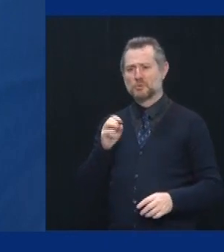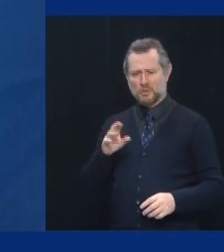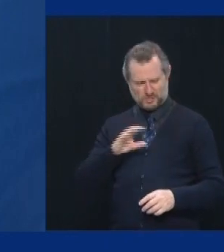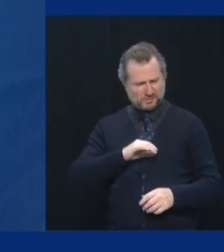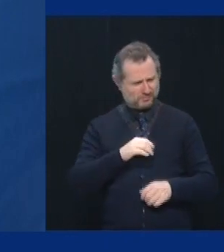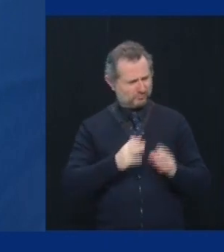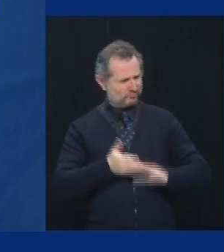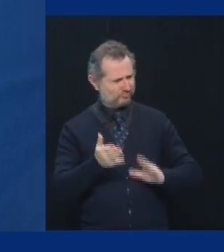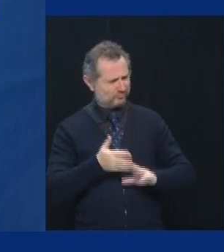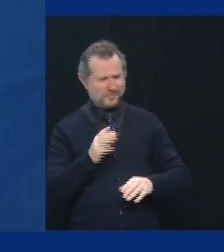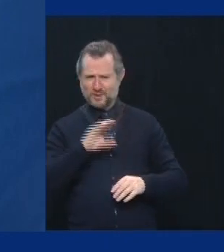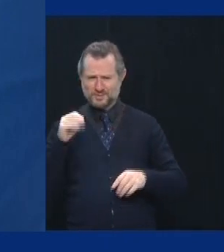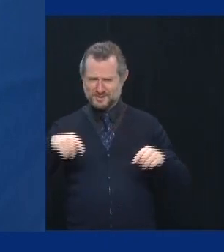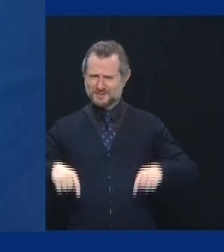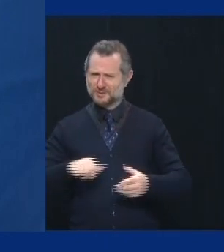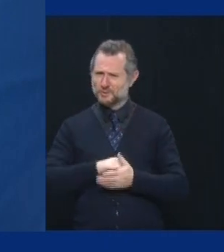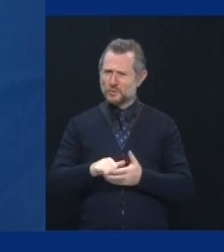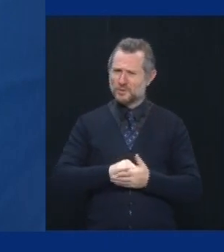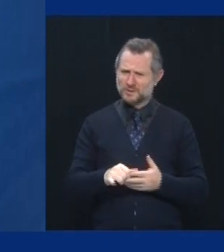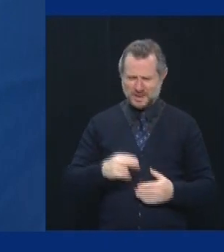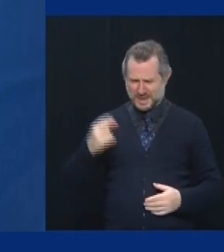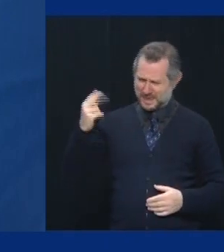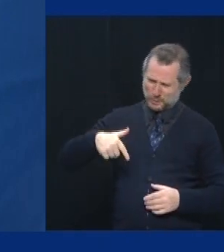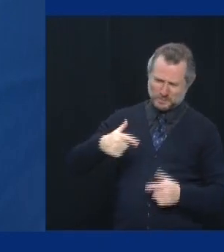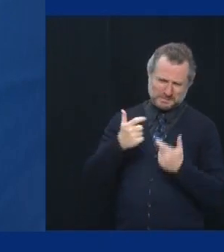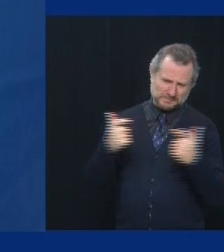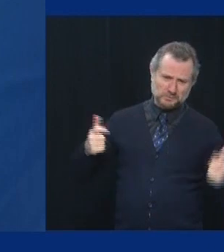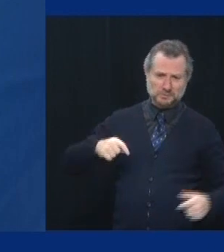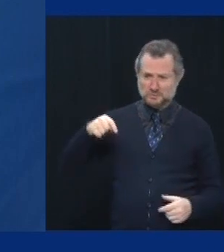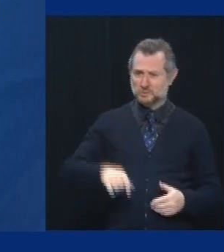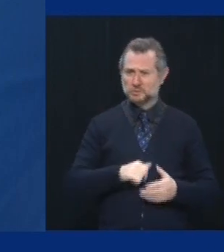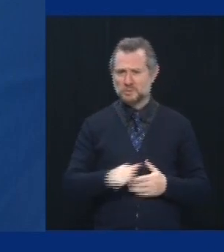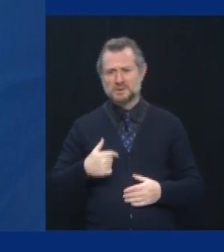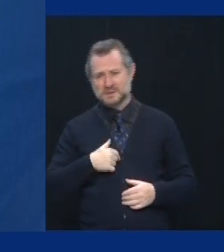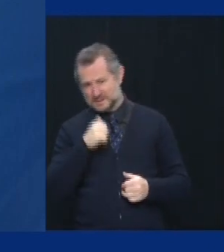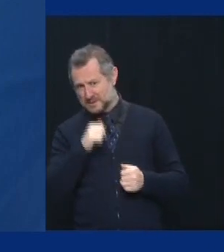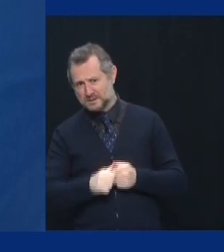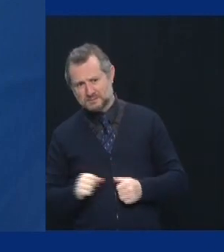I SEND THE PRESIDENT, DR. BOURLA, ASKING IF NEW YORK